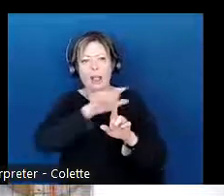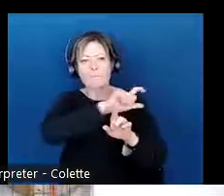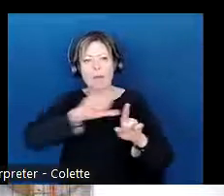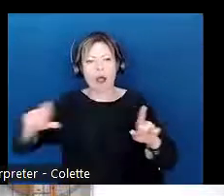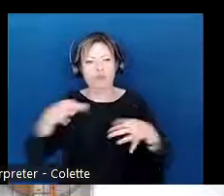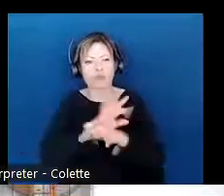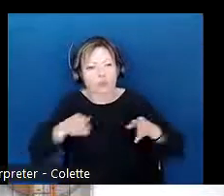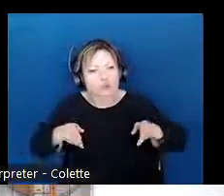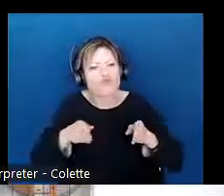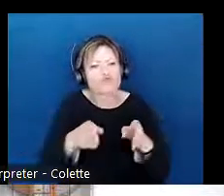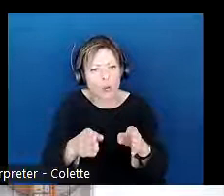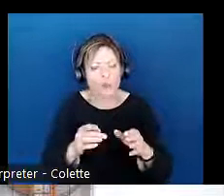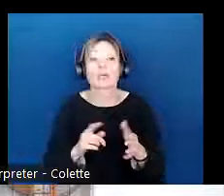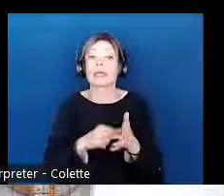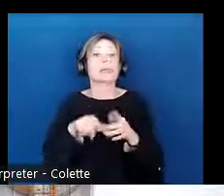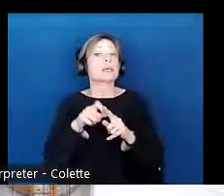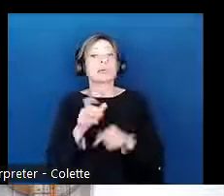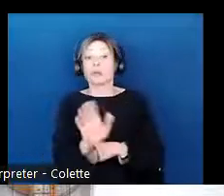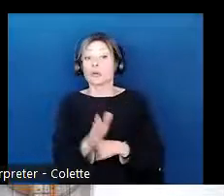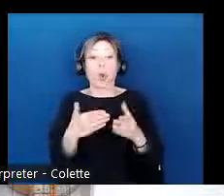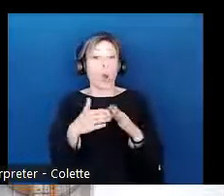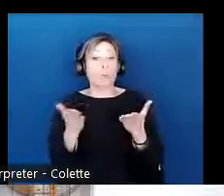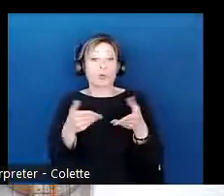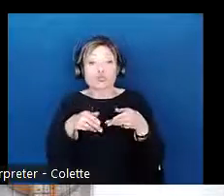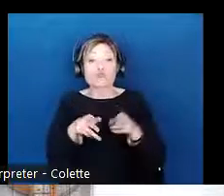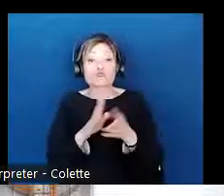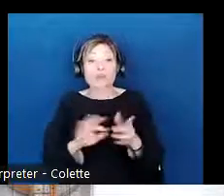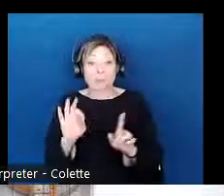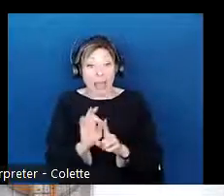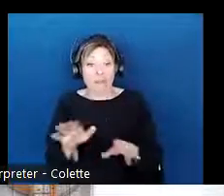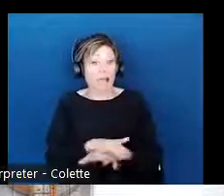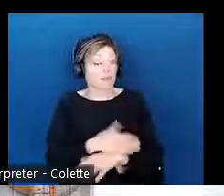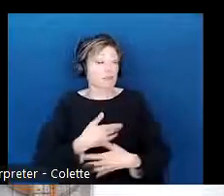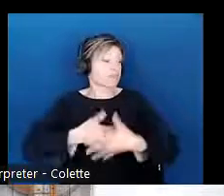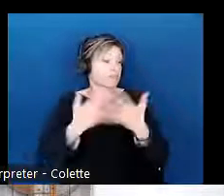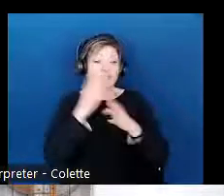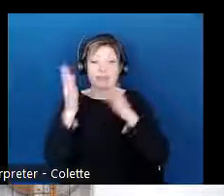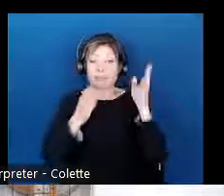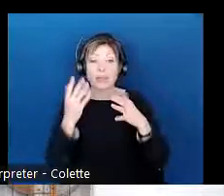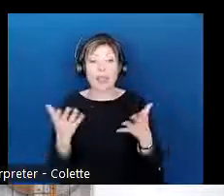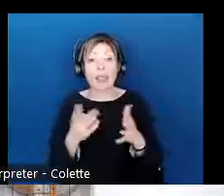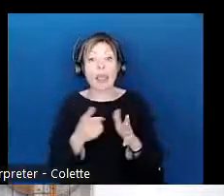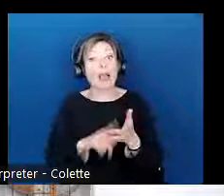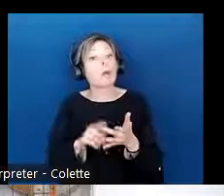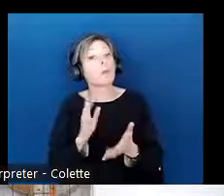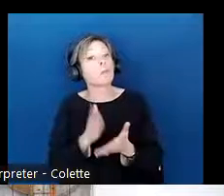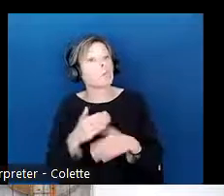map covers all sorts of paths including you know anywhere. I've not heard of that one uh again if